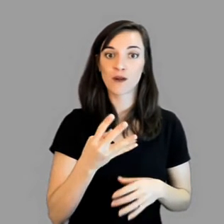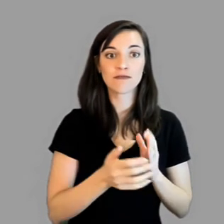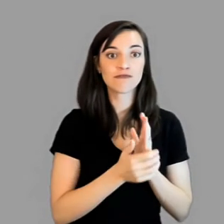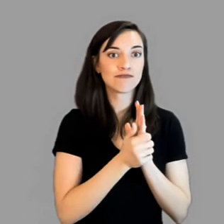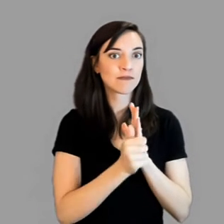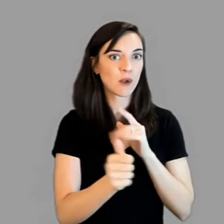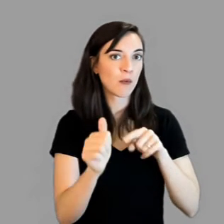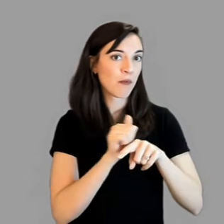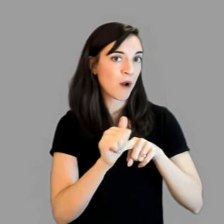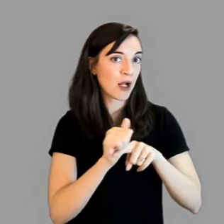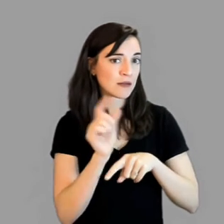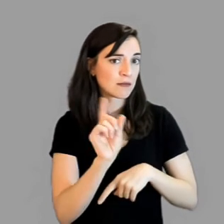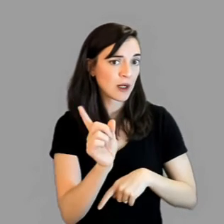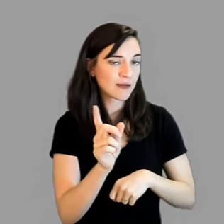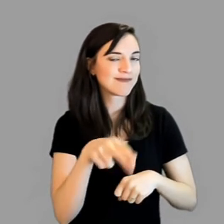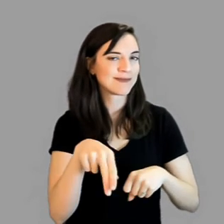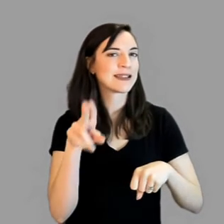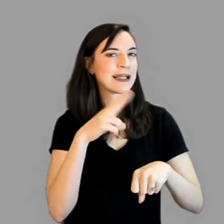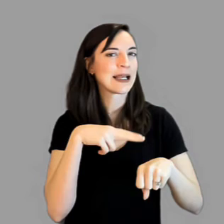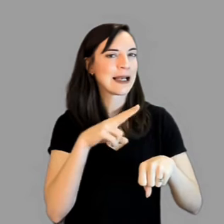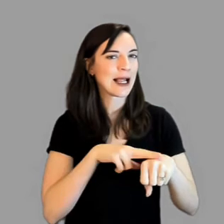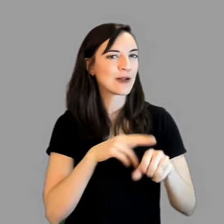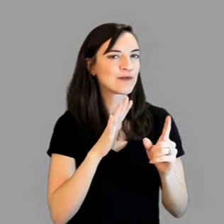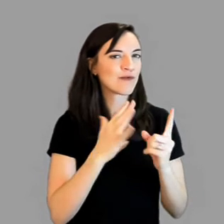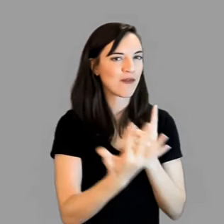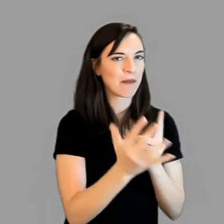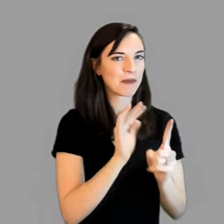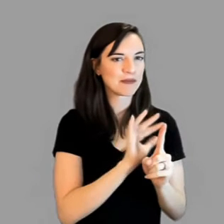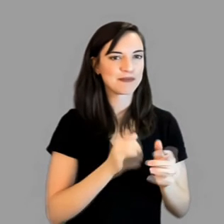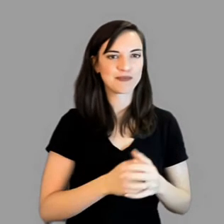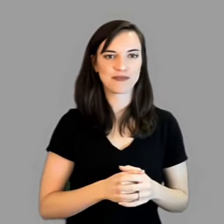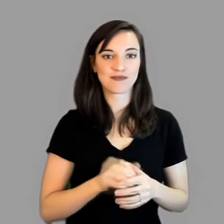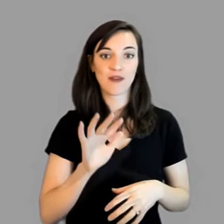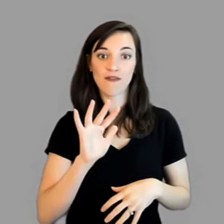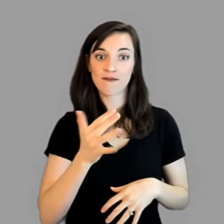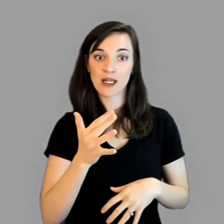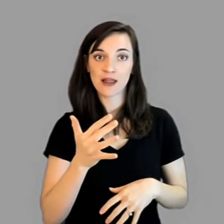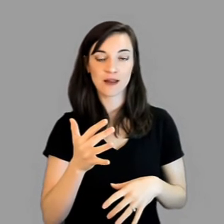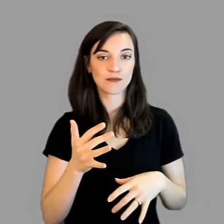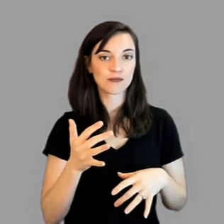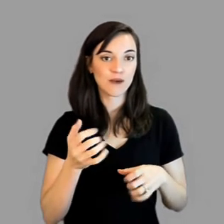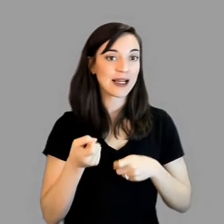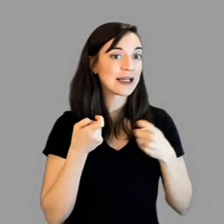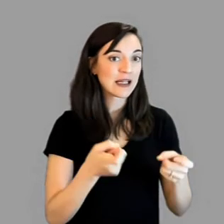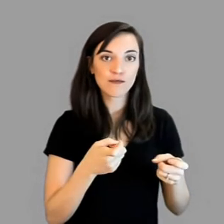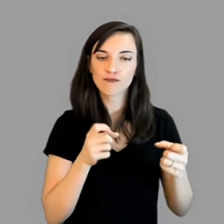Next, practice the skill in the natural setting.